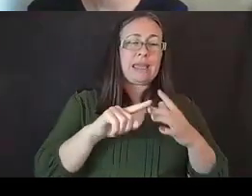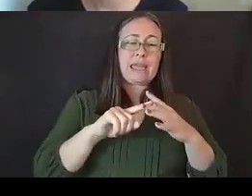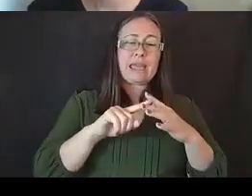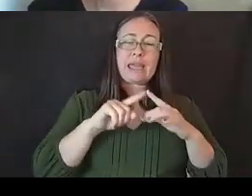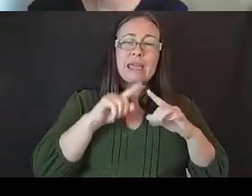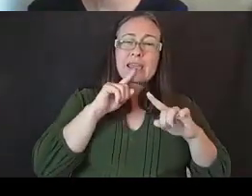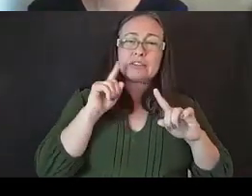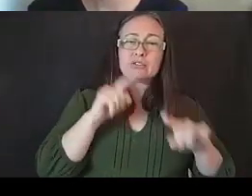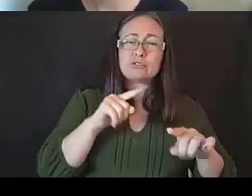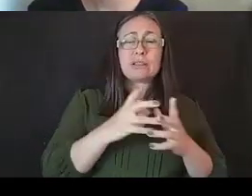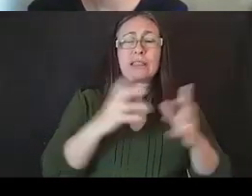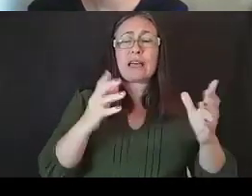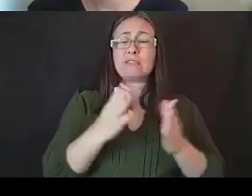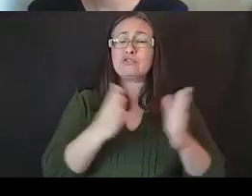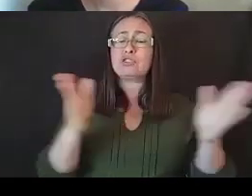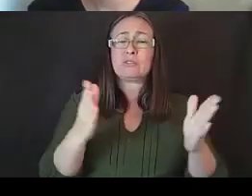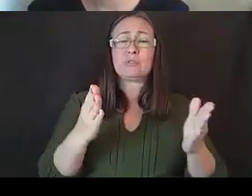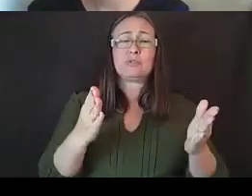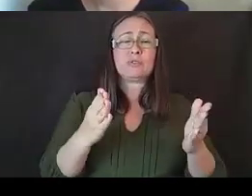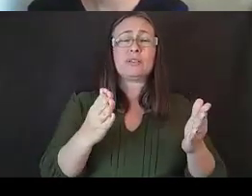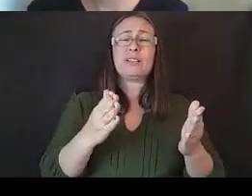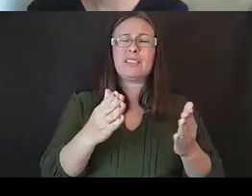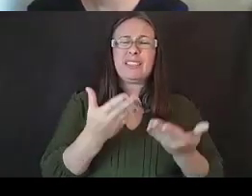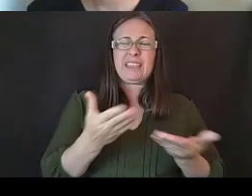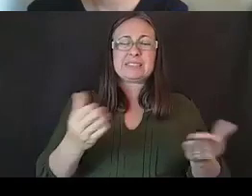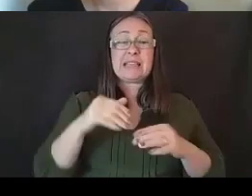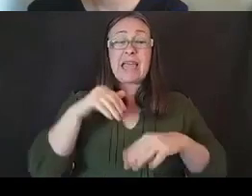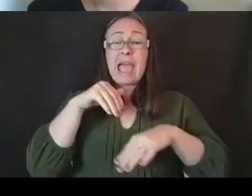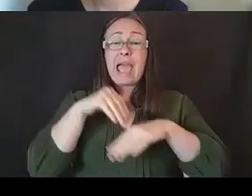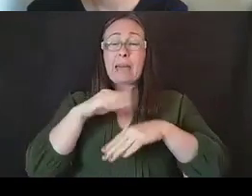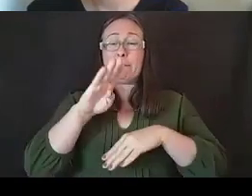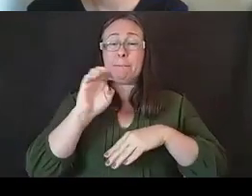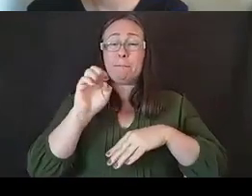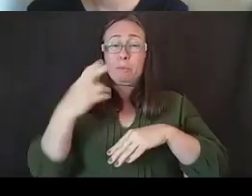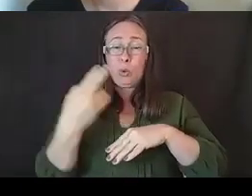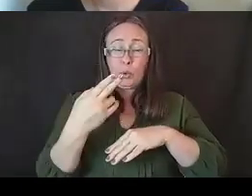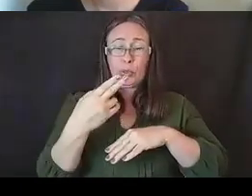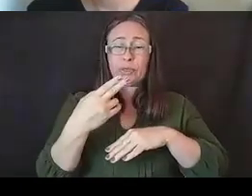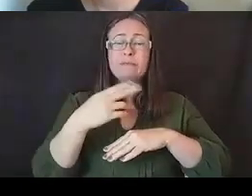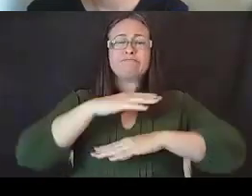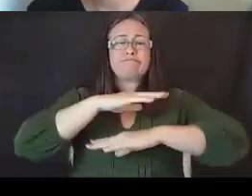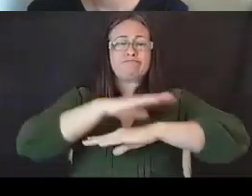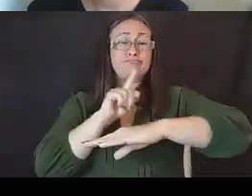people who are at the booths can help you with this, because NIH staff are kind of in there playing a lot,